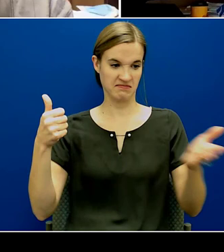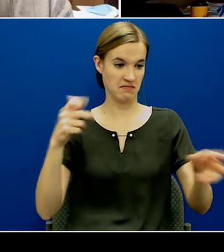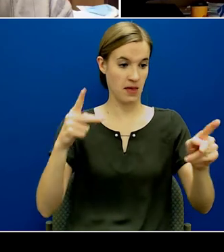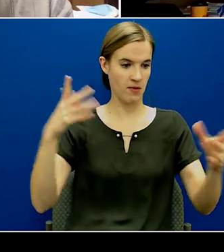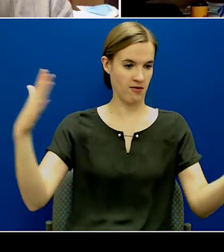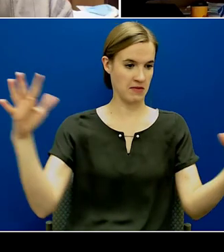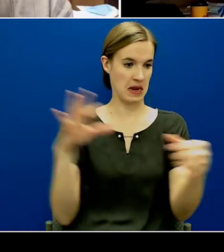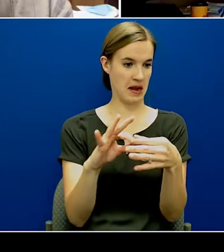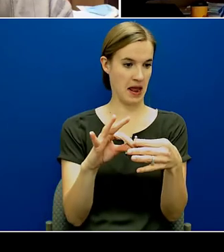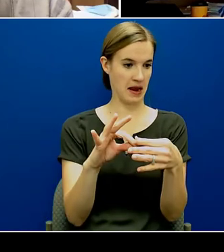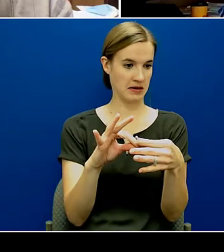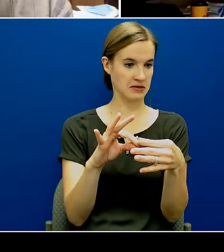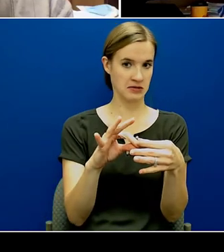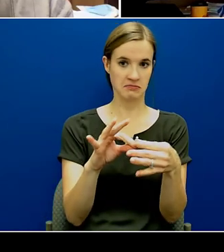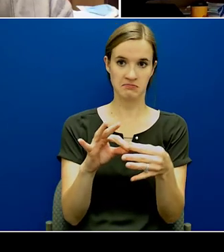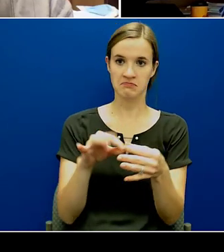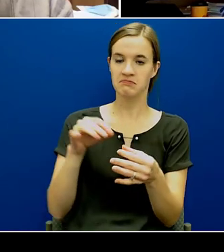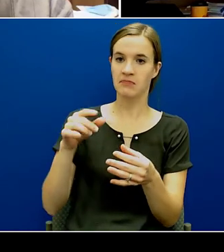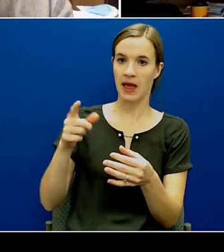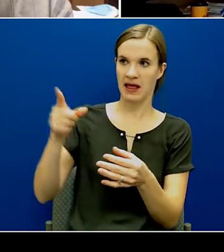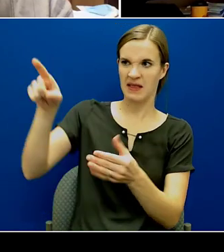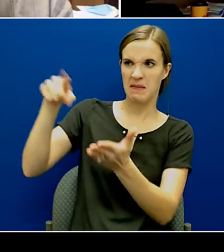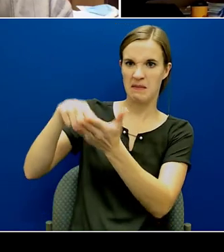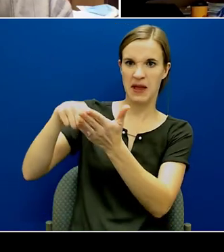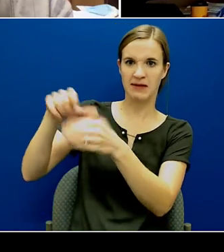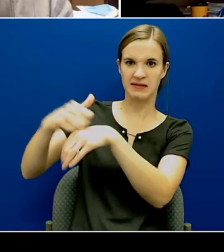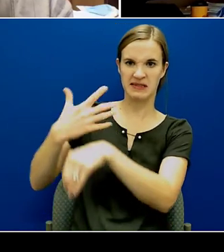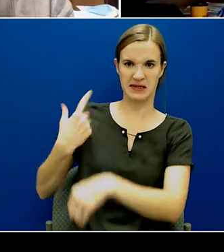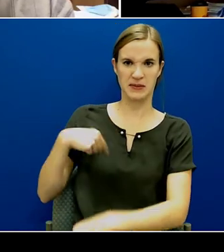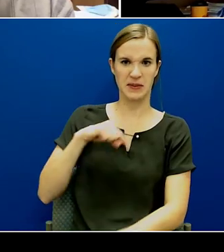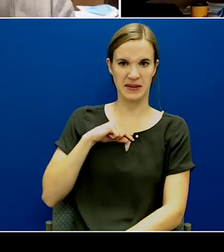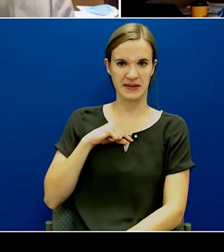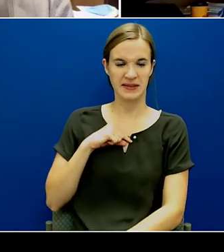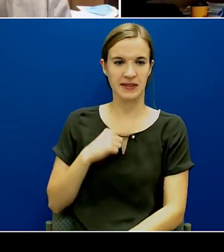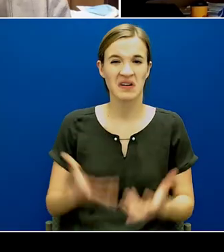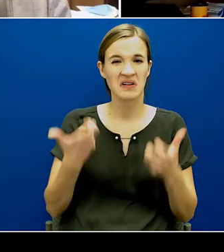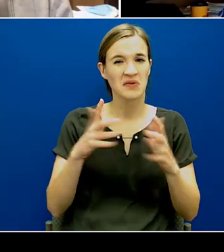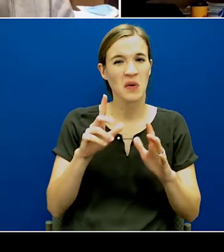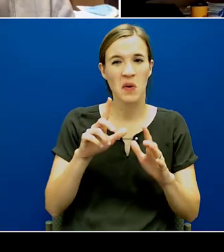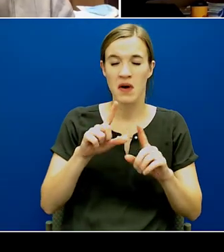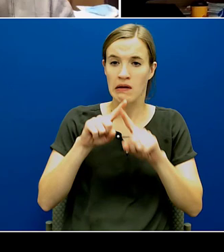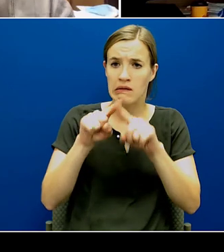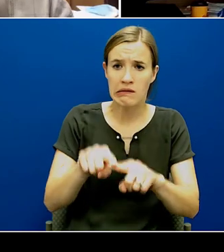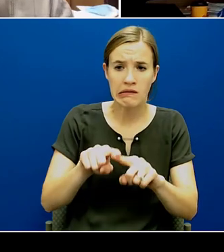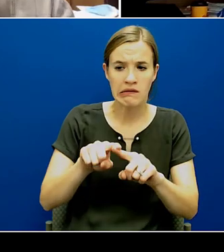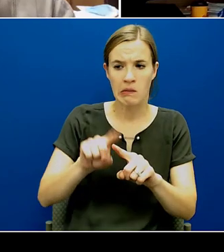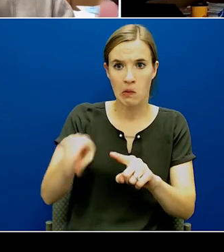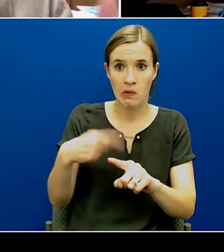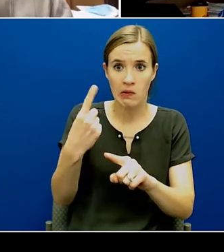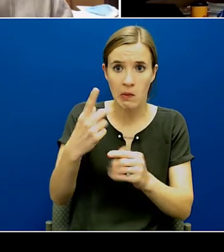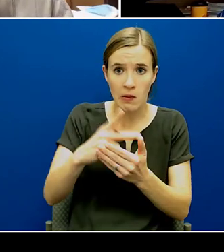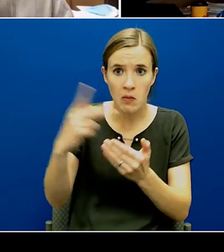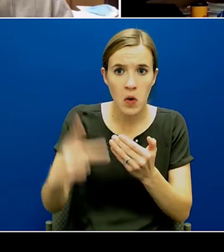hopefully we can give them enough rides to get them through the month. Mark: It's such a challenge, isn't it? Because the funding, as you mentioned, has